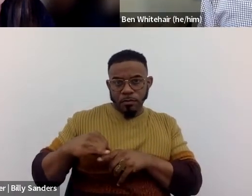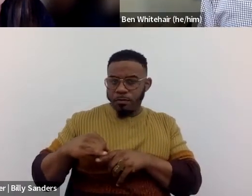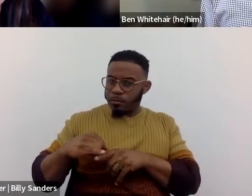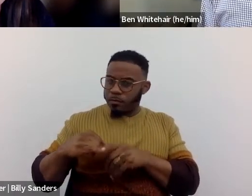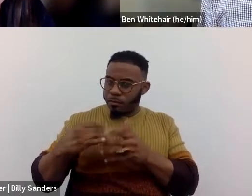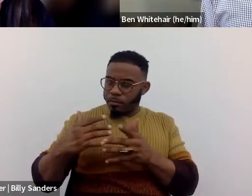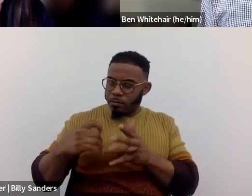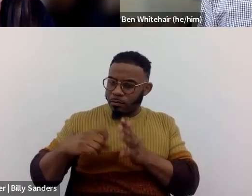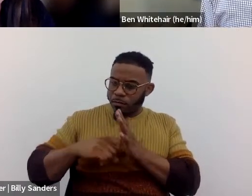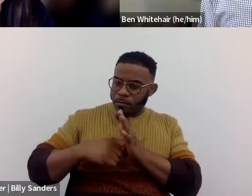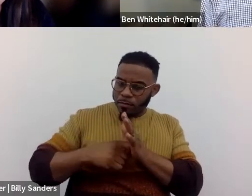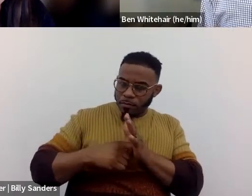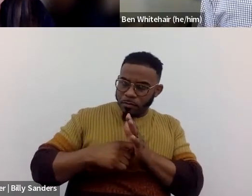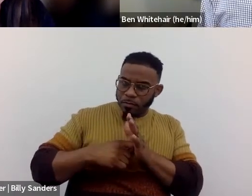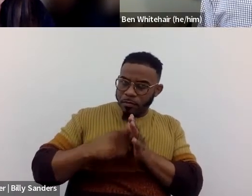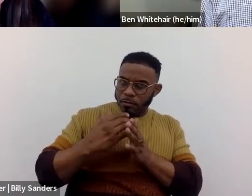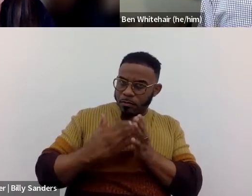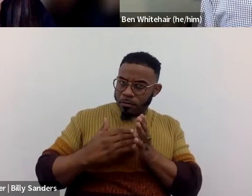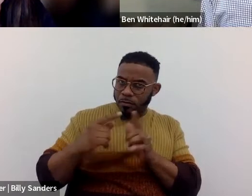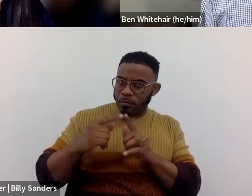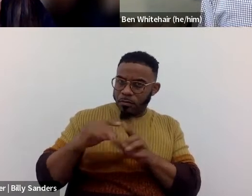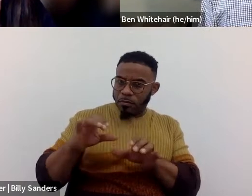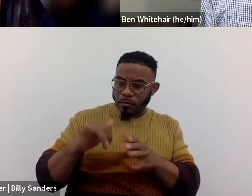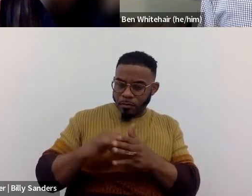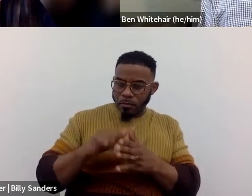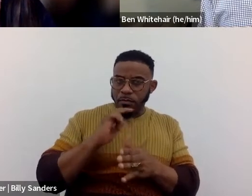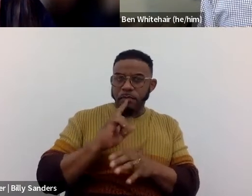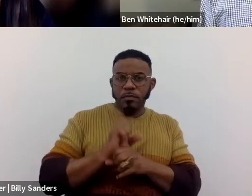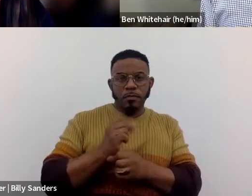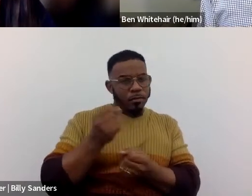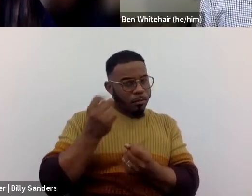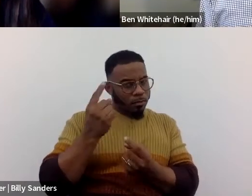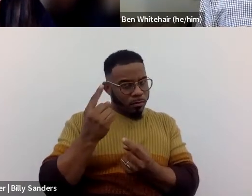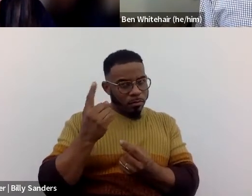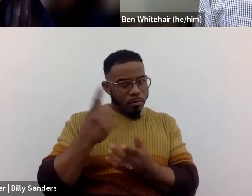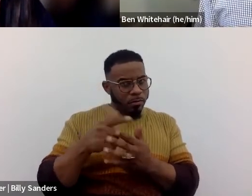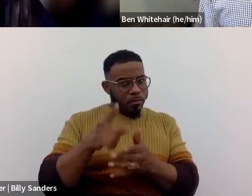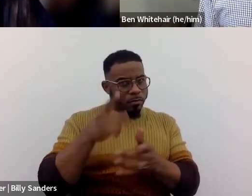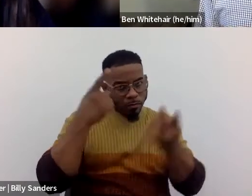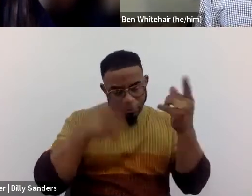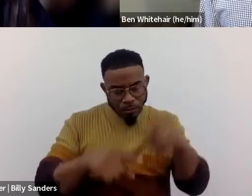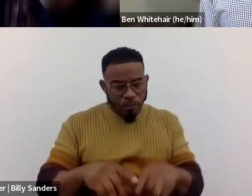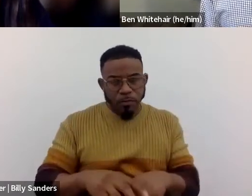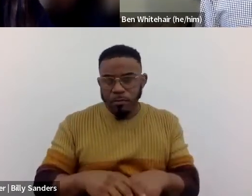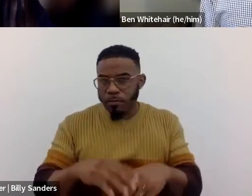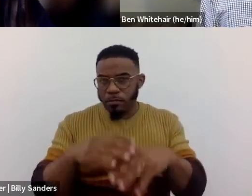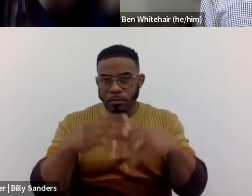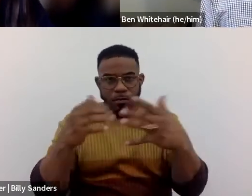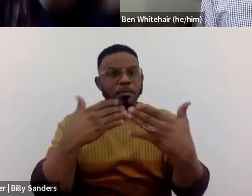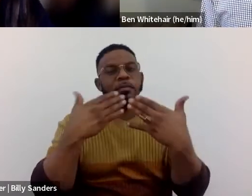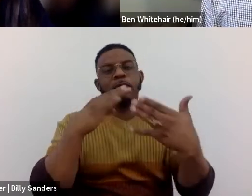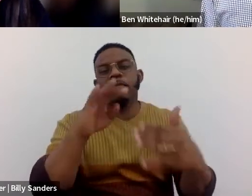a key element to doing that is really understanding what you've agreed to, so, thank you, Ben.